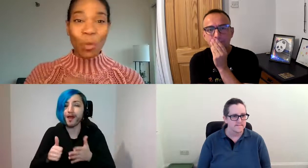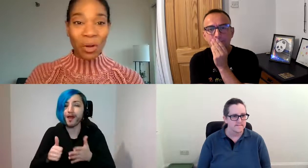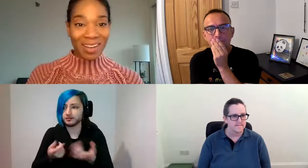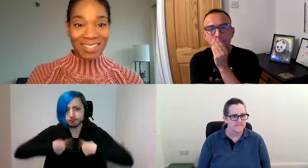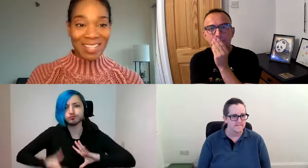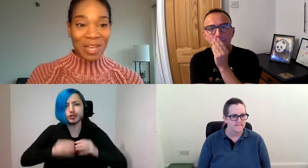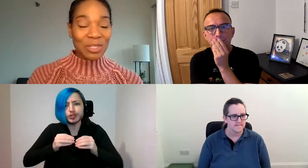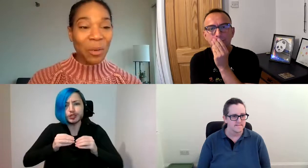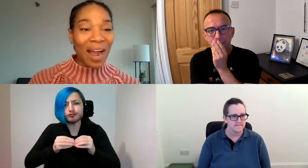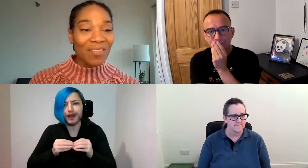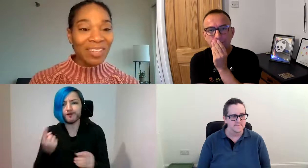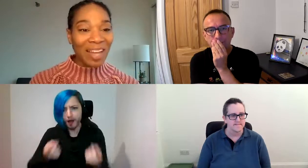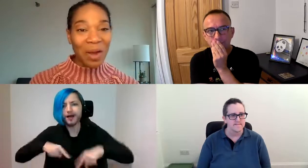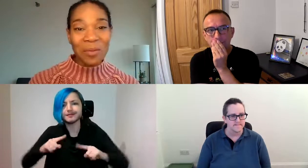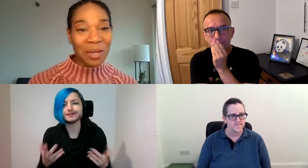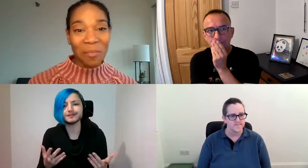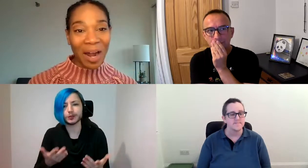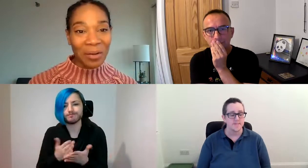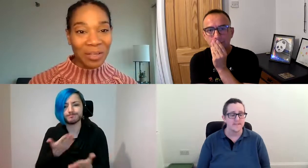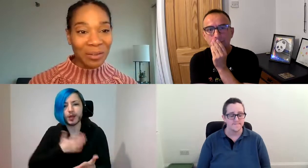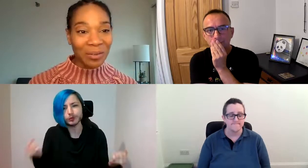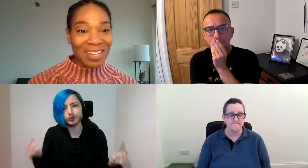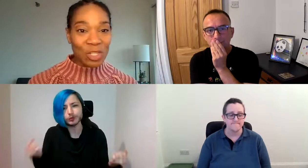community but to start creating language, you don't